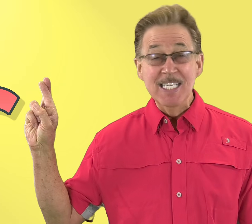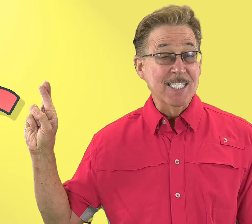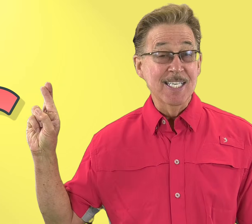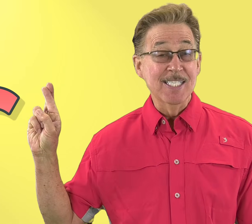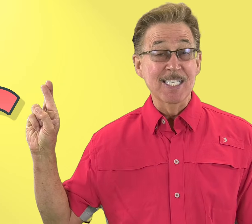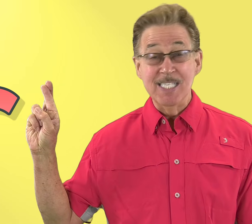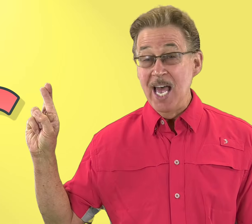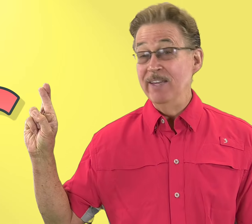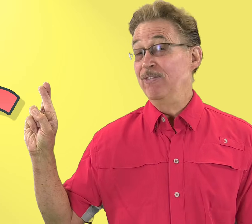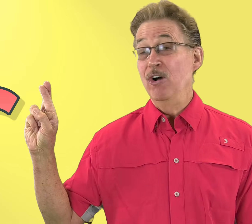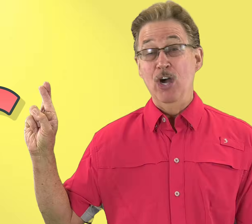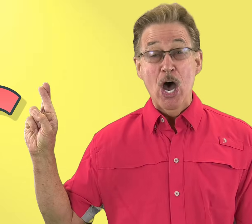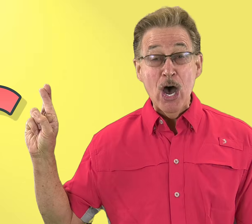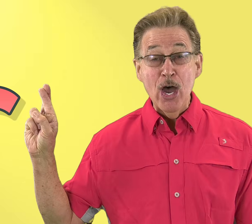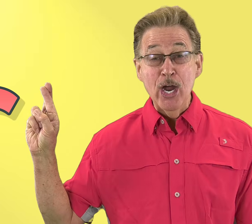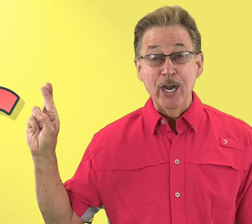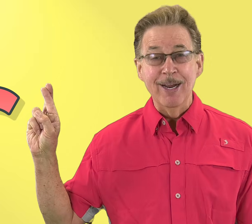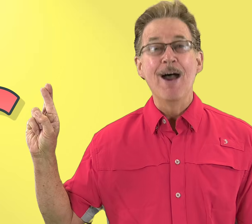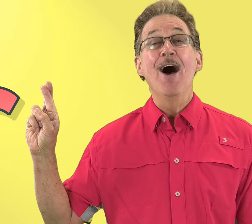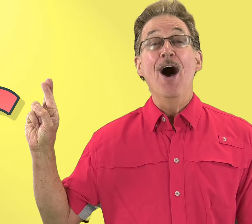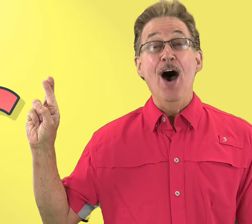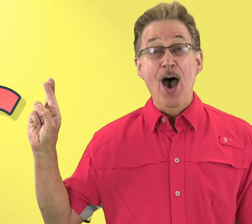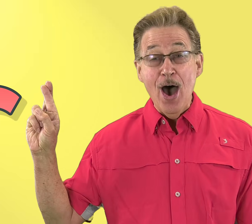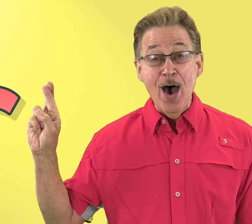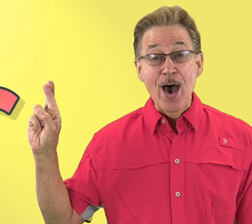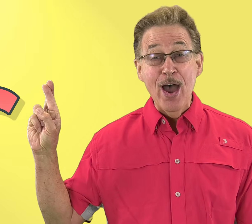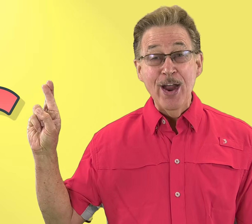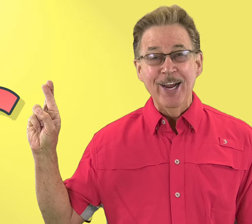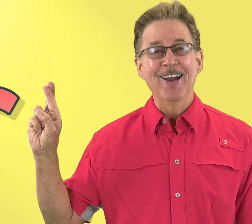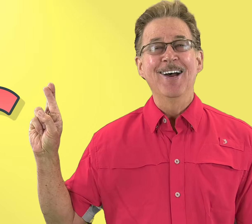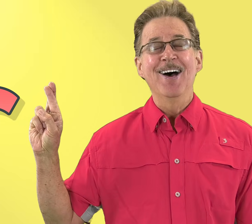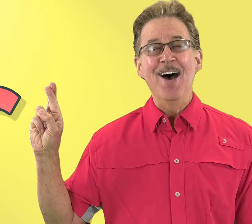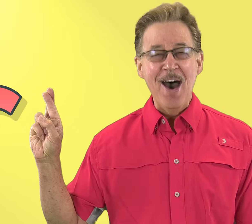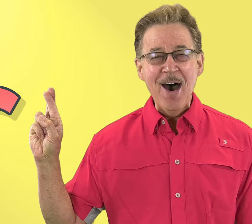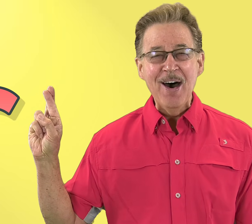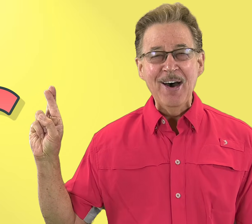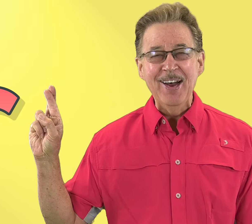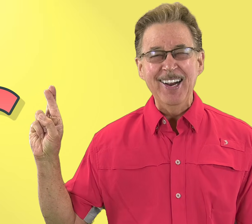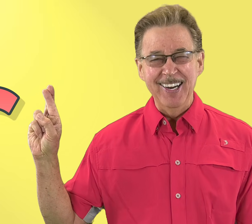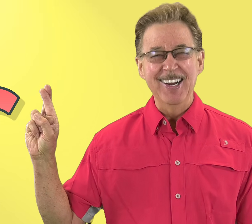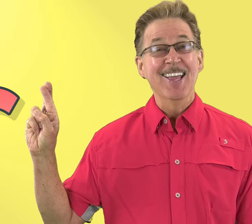This is the sign for R r, R r, R r